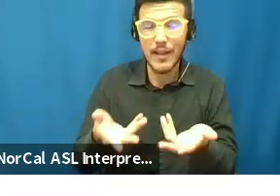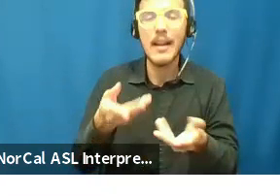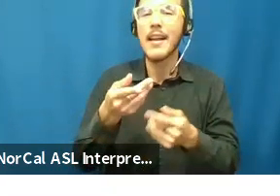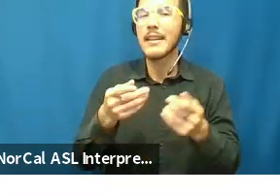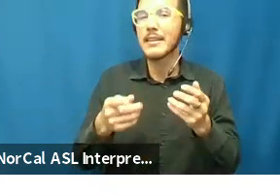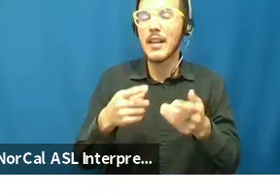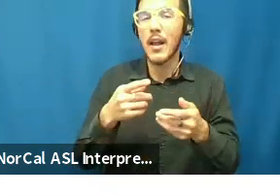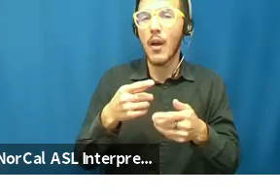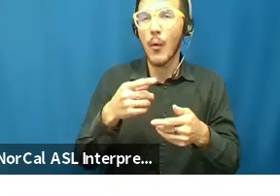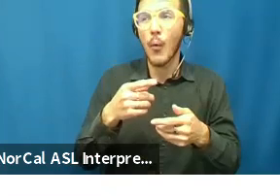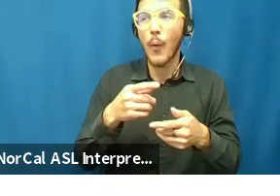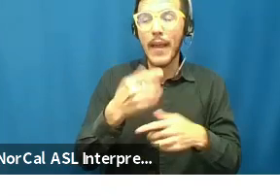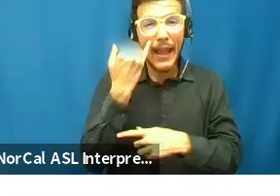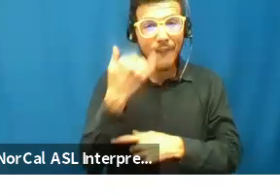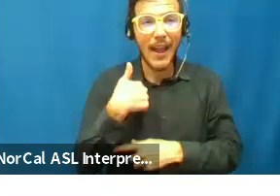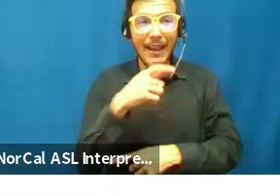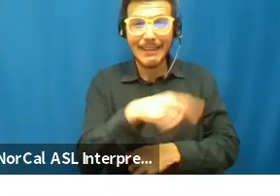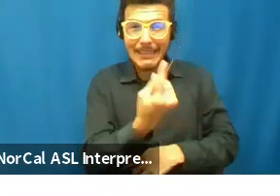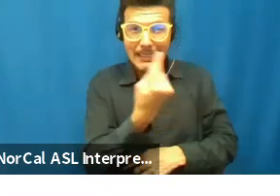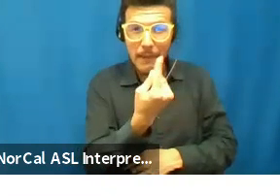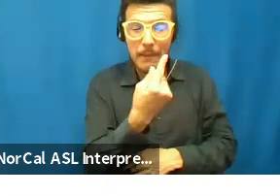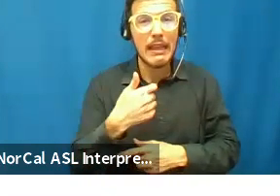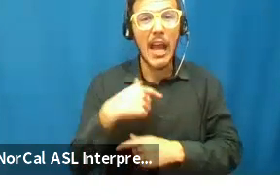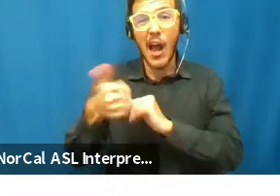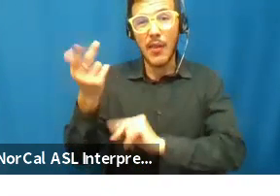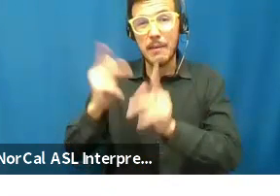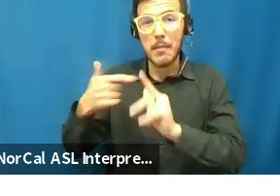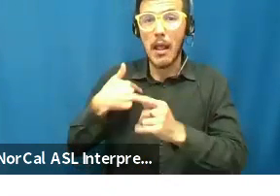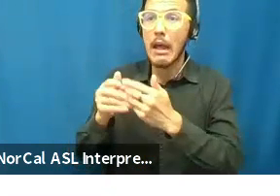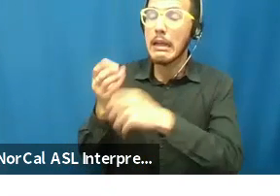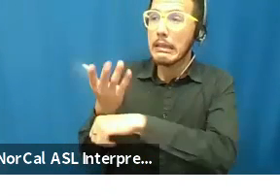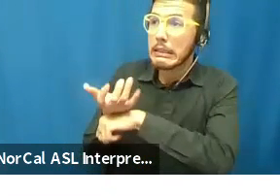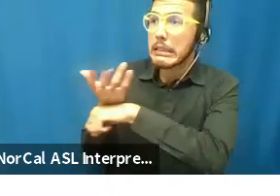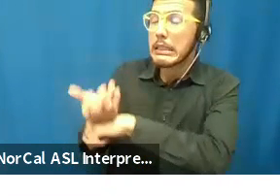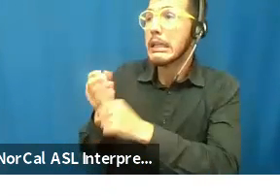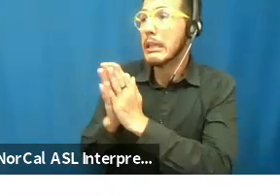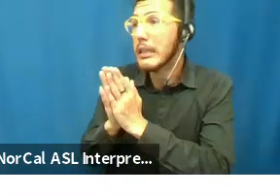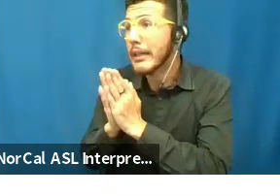going to other people and begging to spend their money. It would be fantastic if our organization